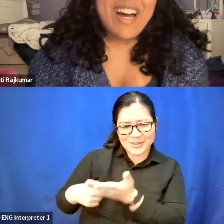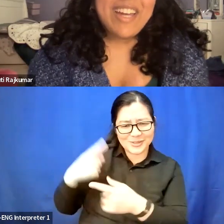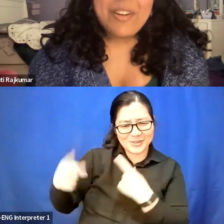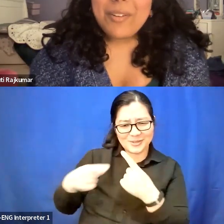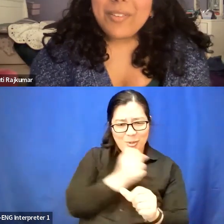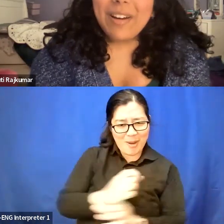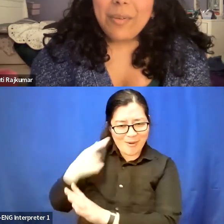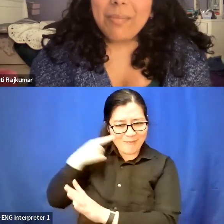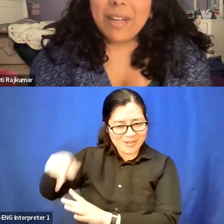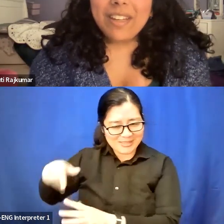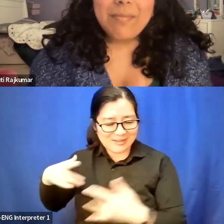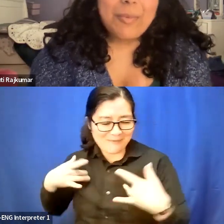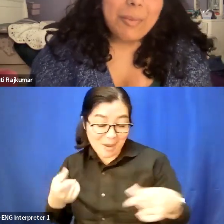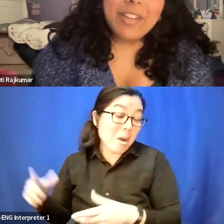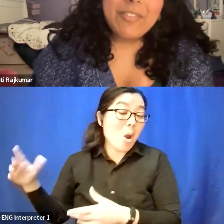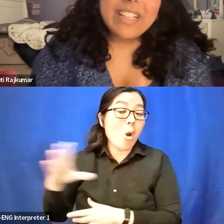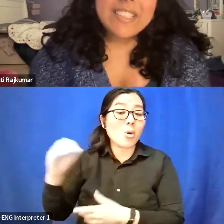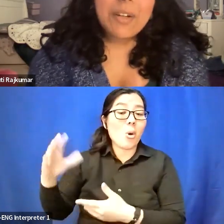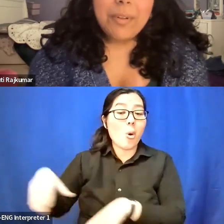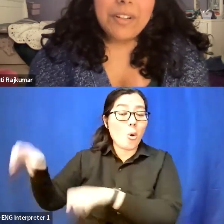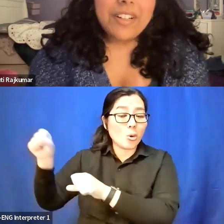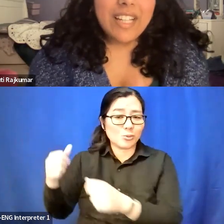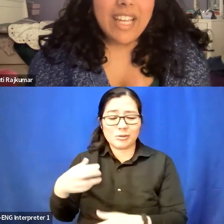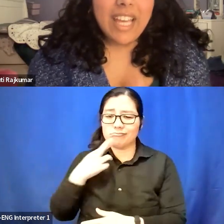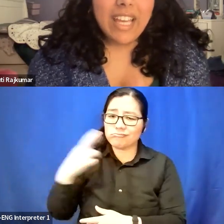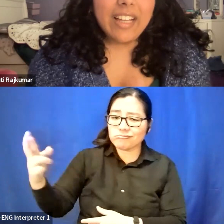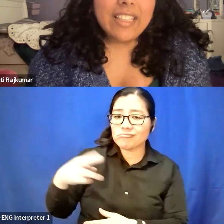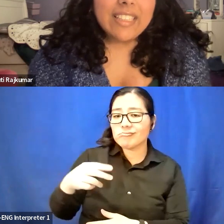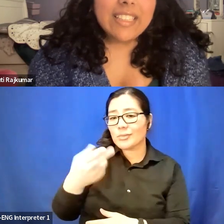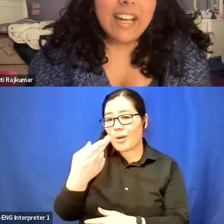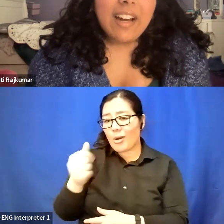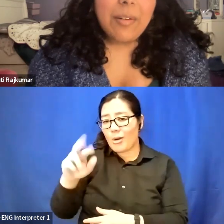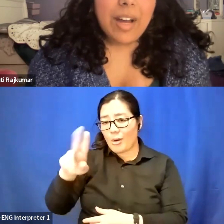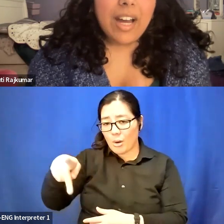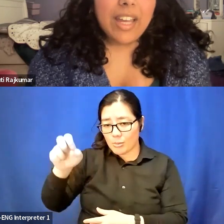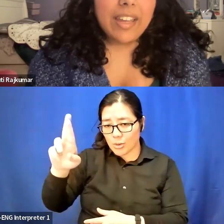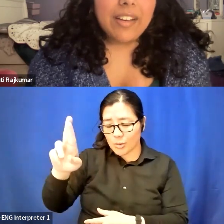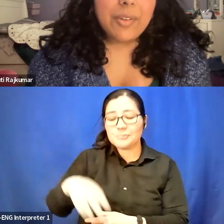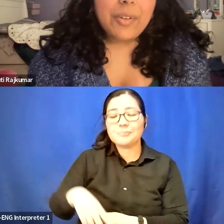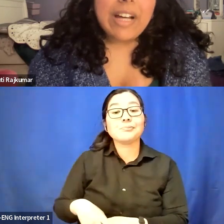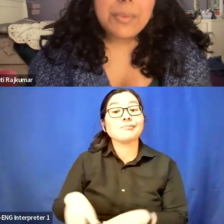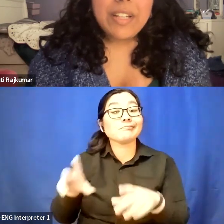but I cohost that with my -- one of my good friends, Harper, and I also graduated